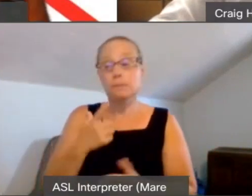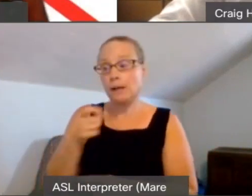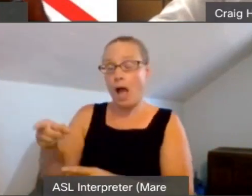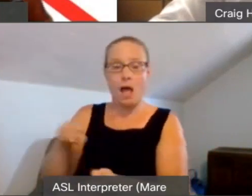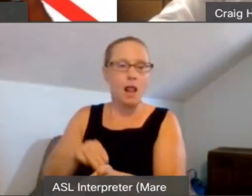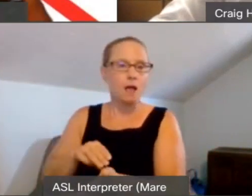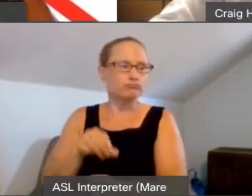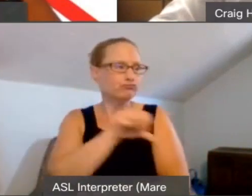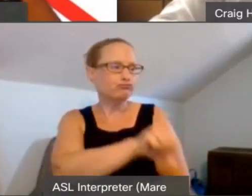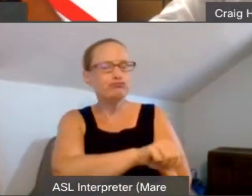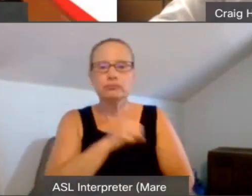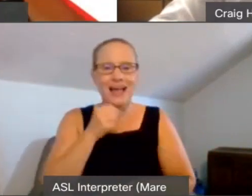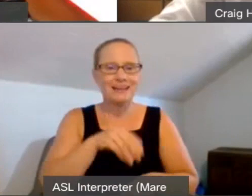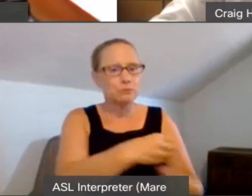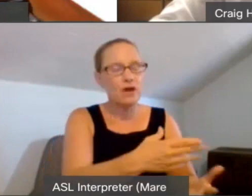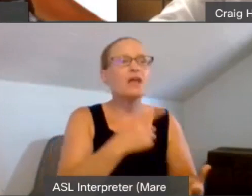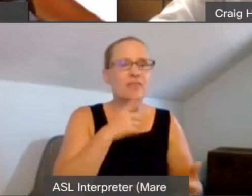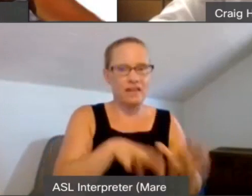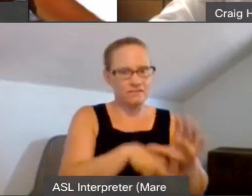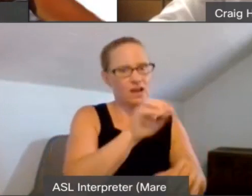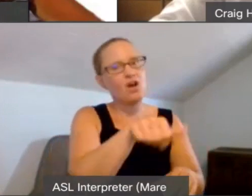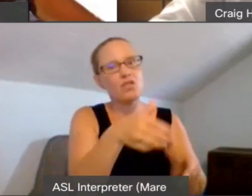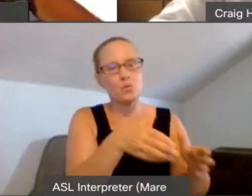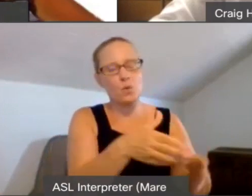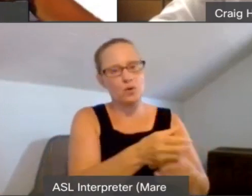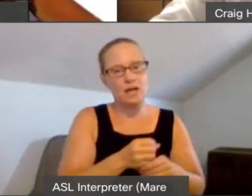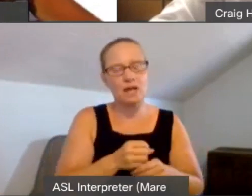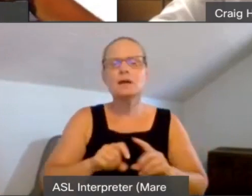I do not have data on how frequently people do engage